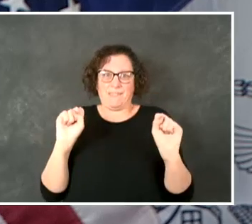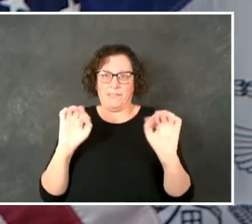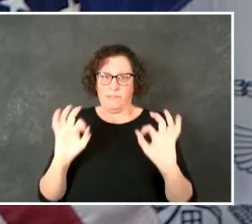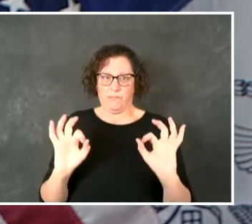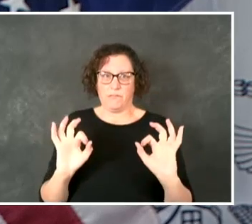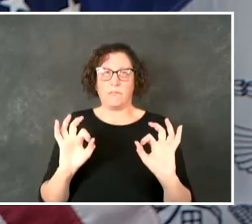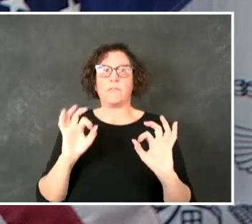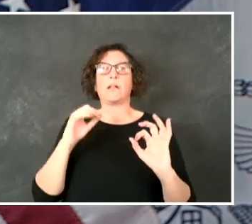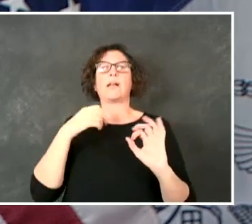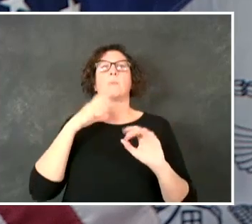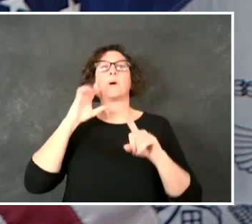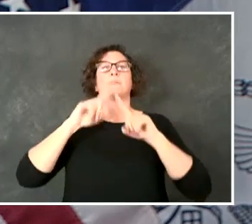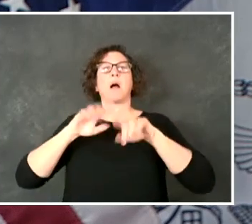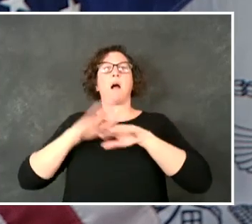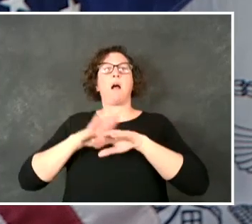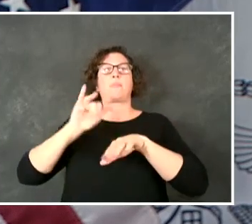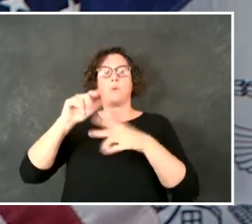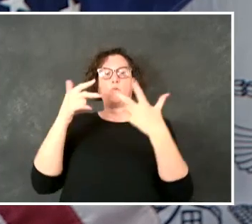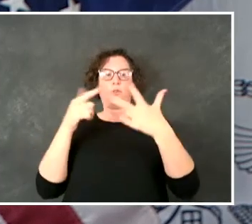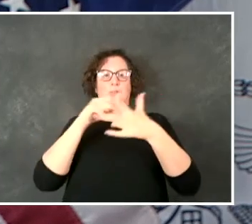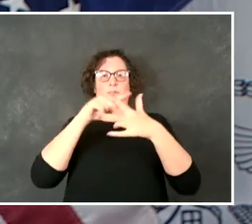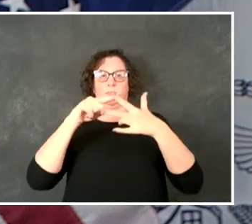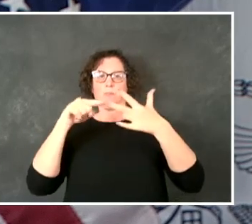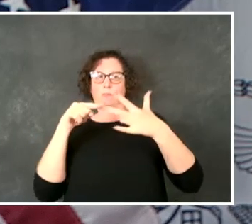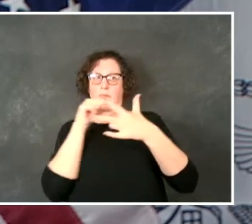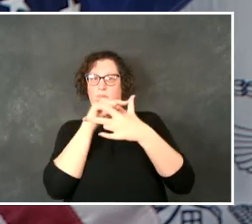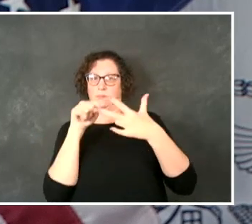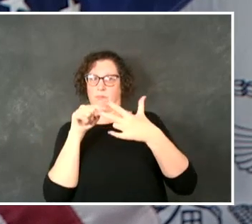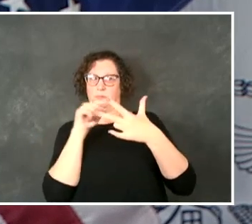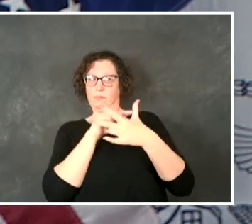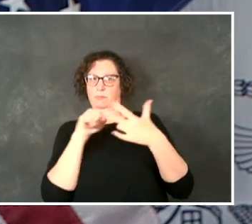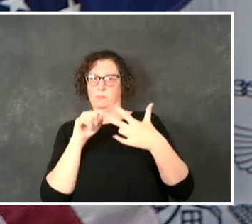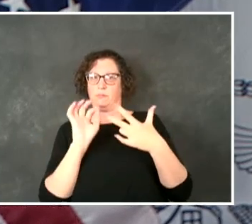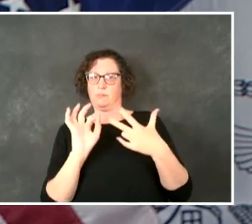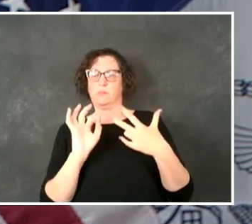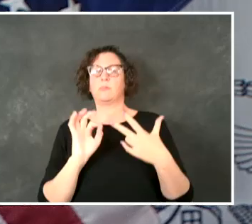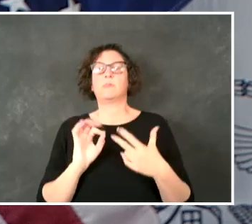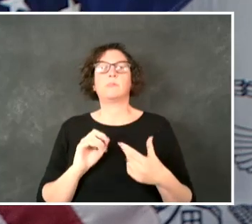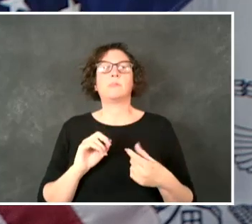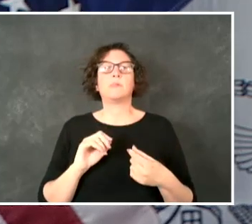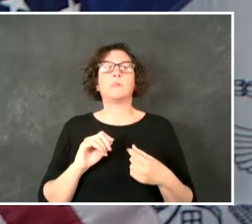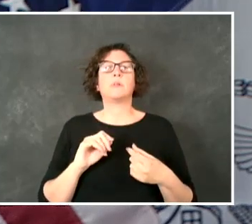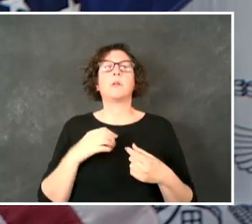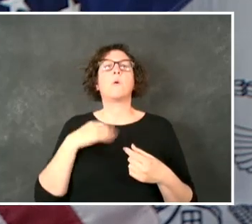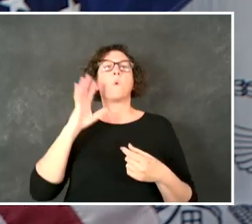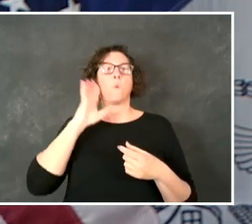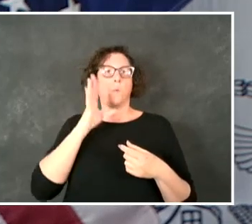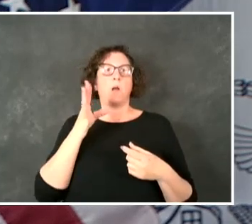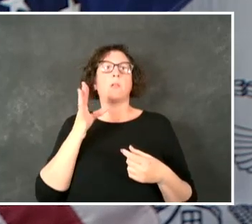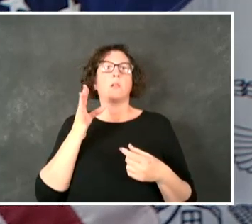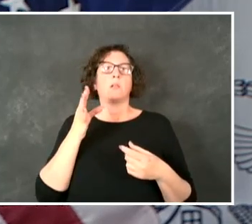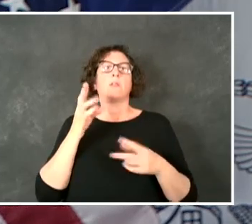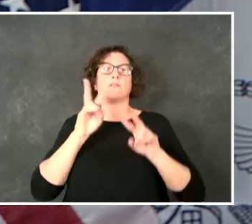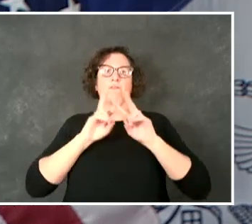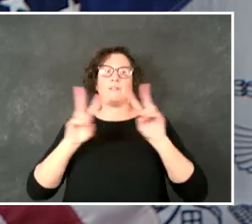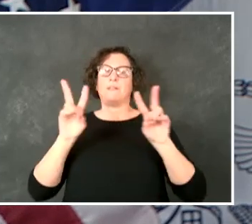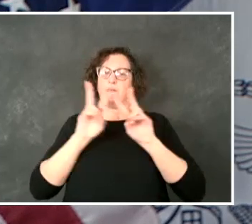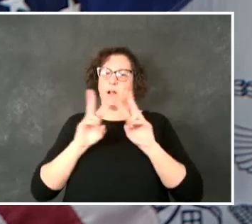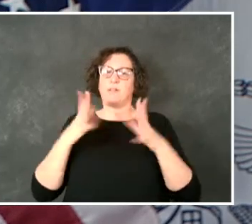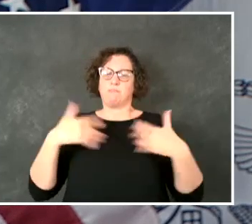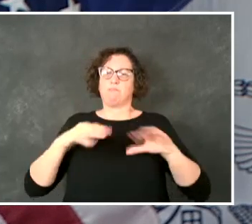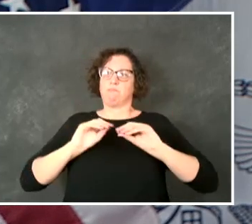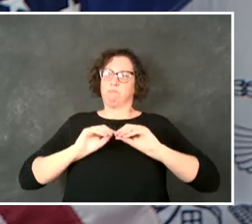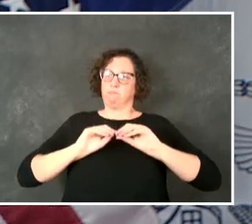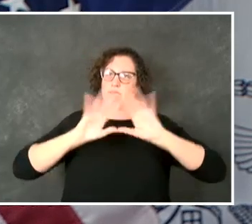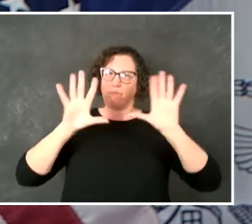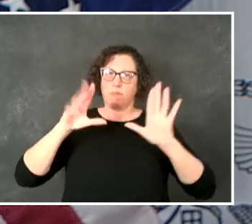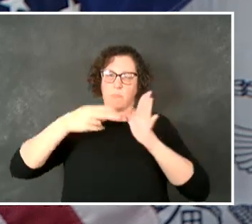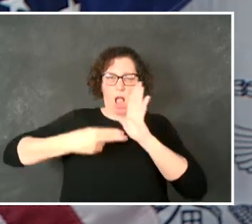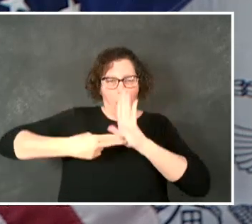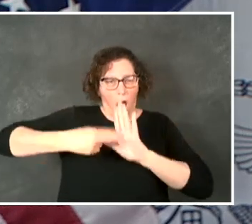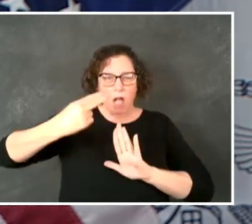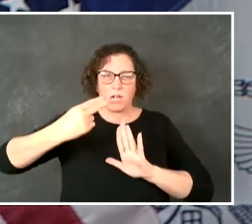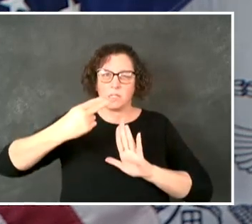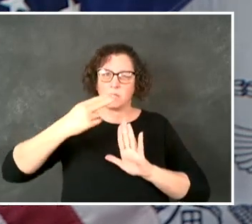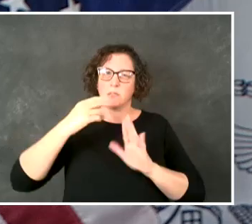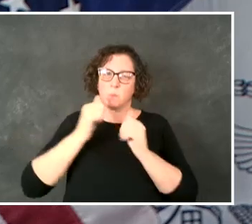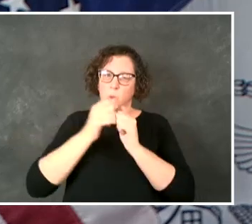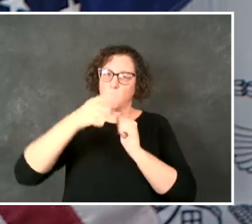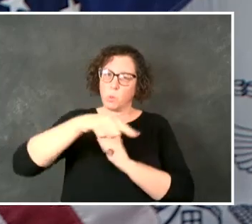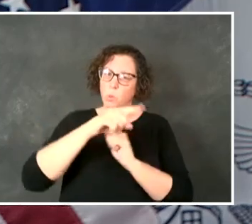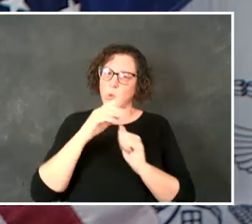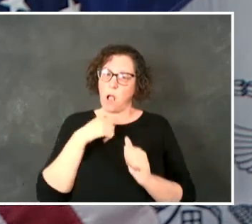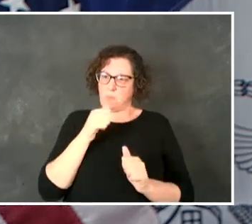AS QUICKLY ASIS